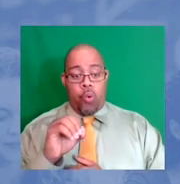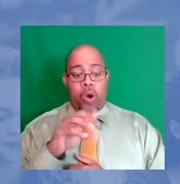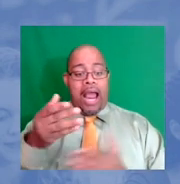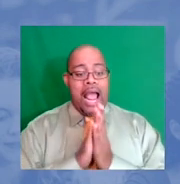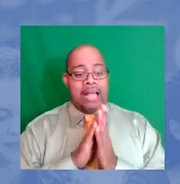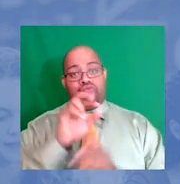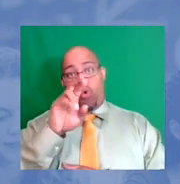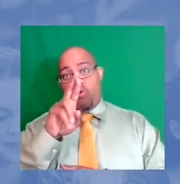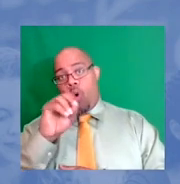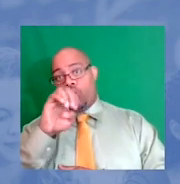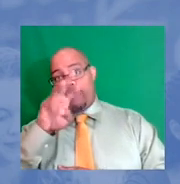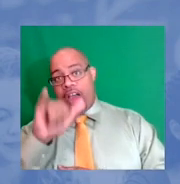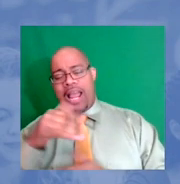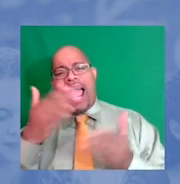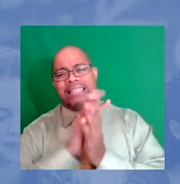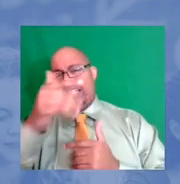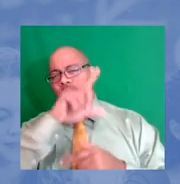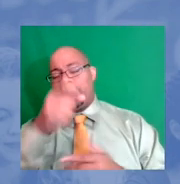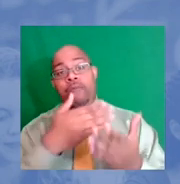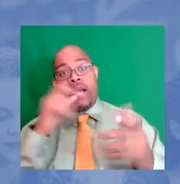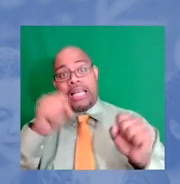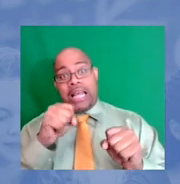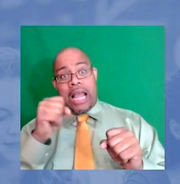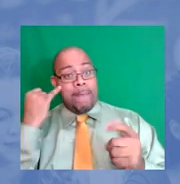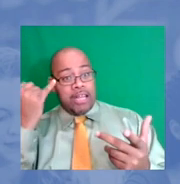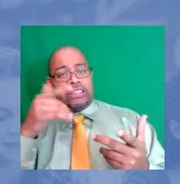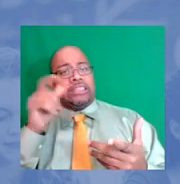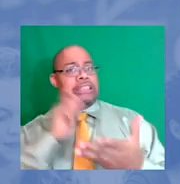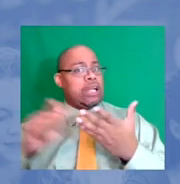BEFORE WE CAN BEGIN TO IMAGINE YOU HEARD THE SECRETARY TALK ABOUT IMAGINING AND REIMAGINING